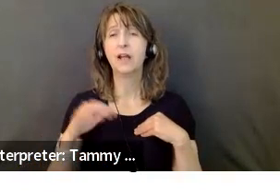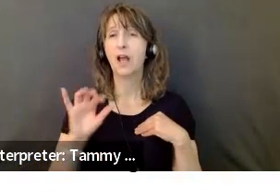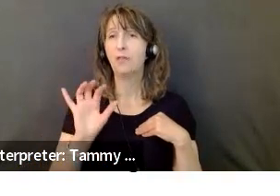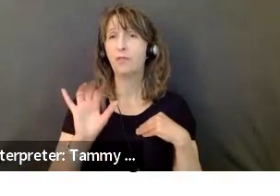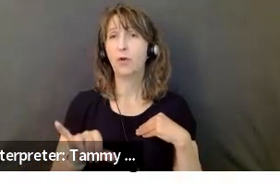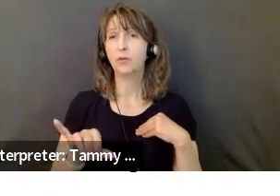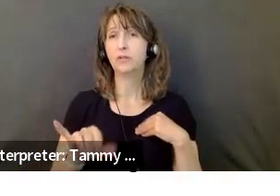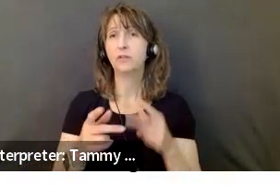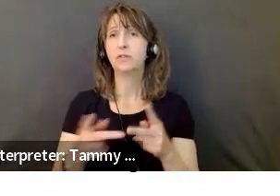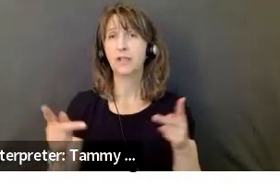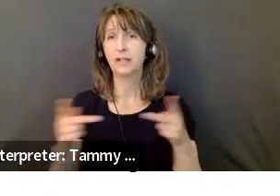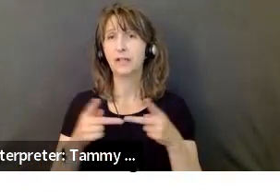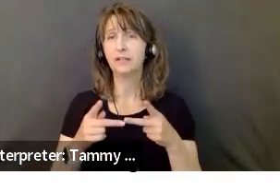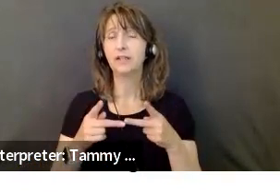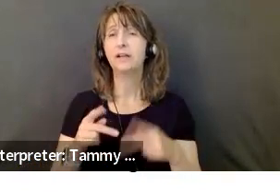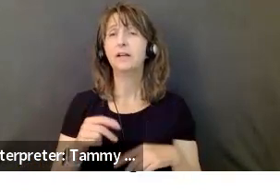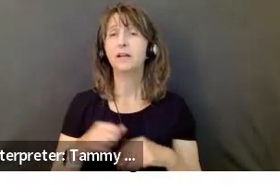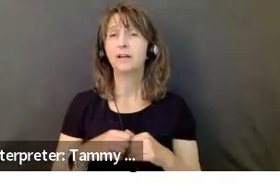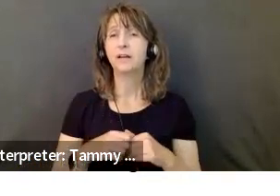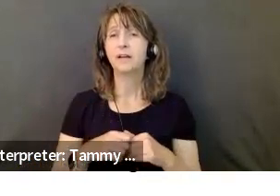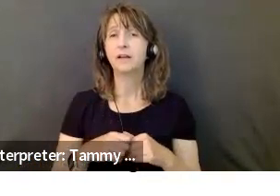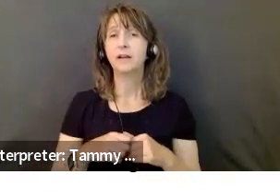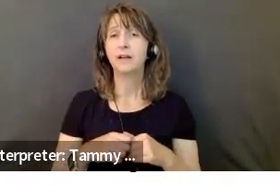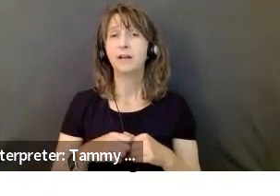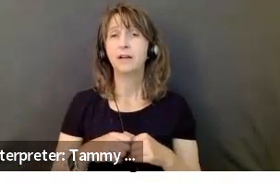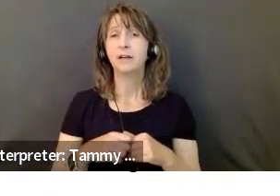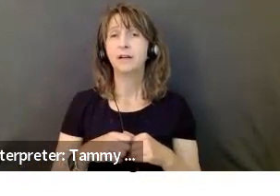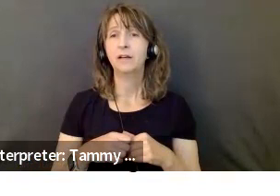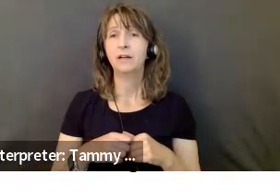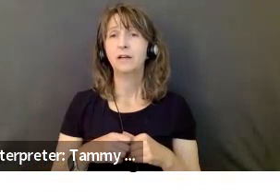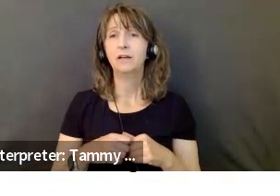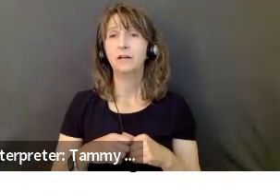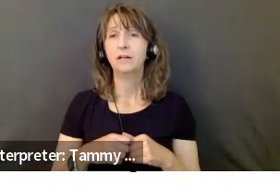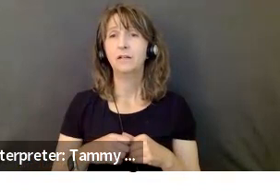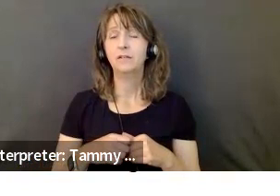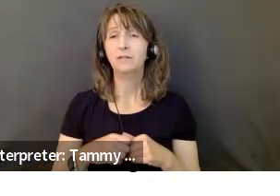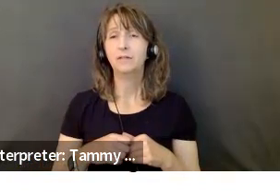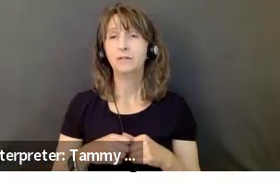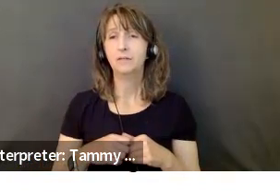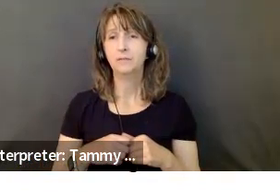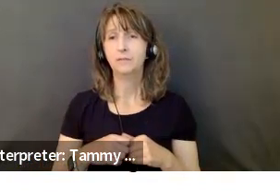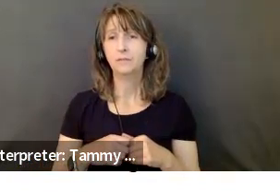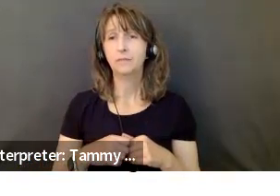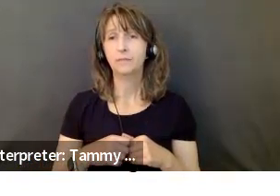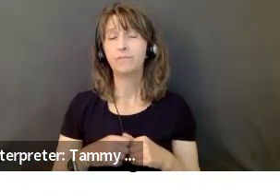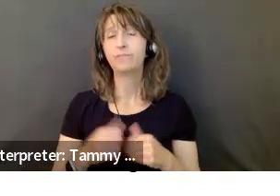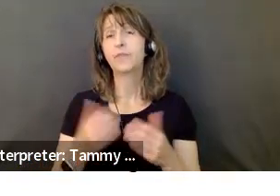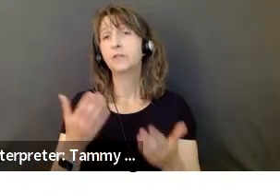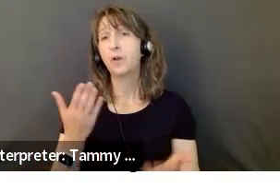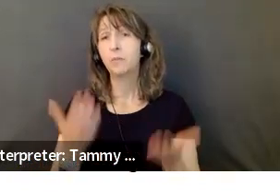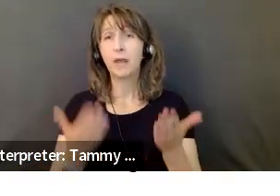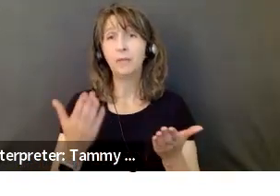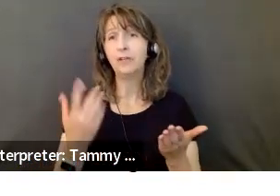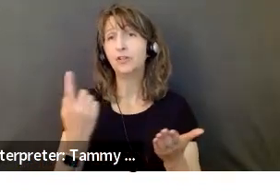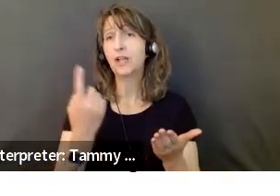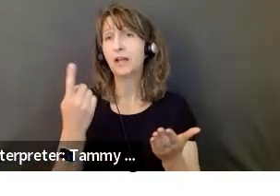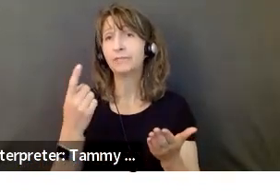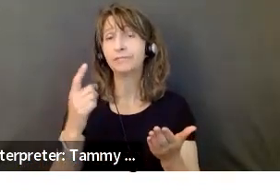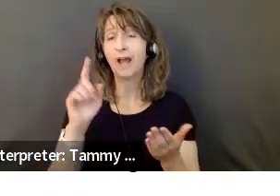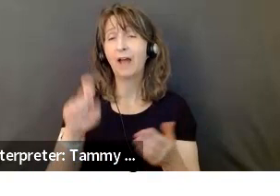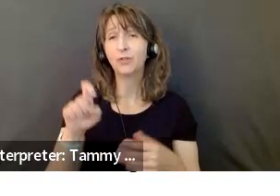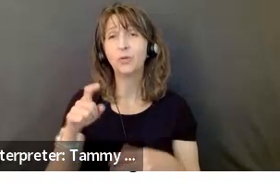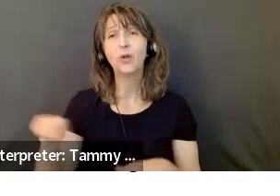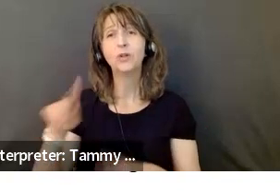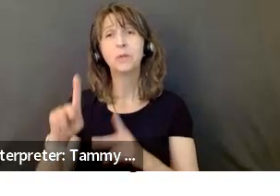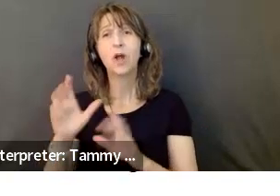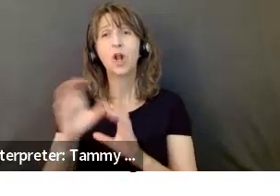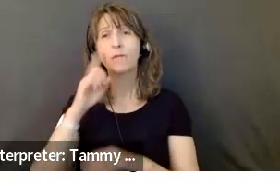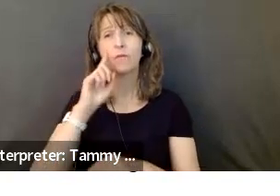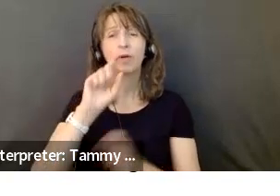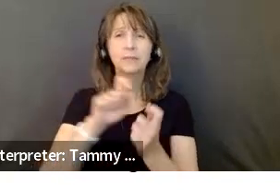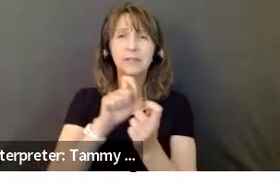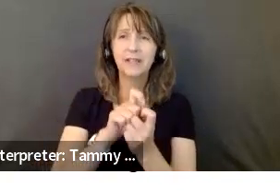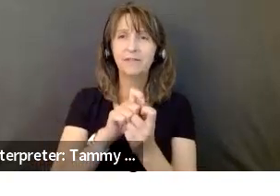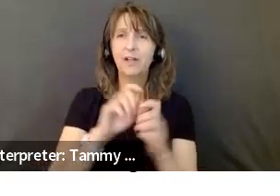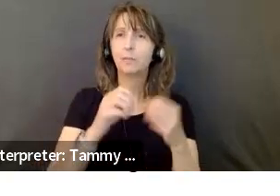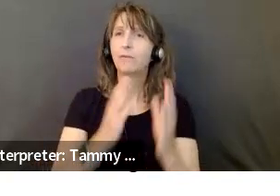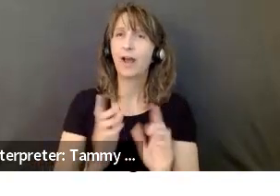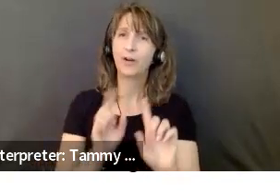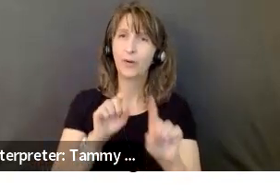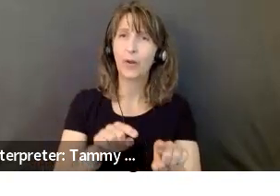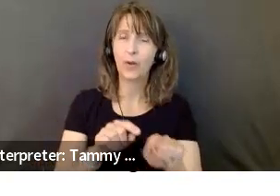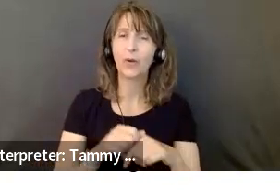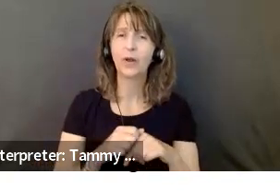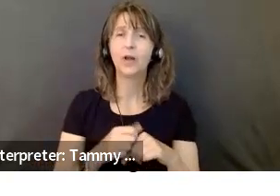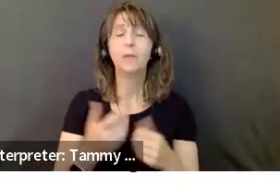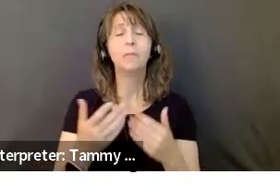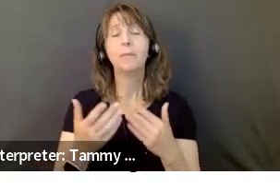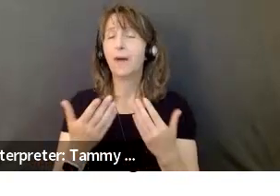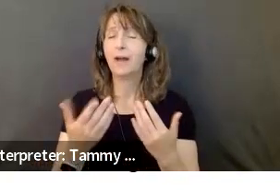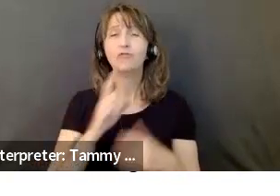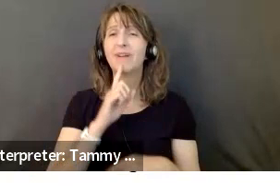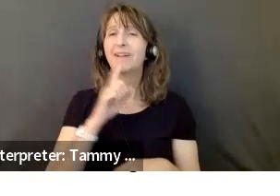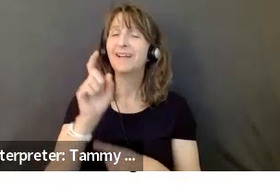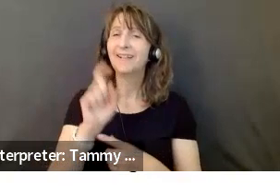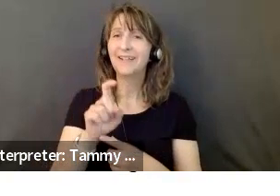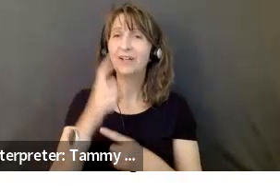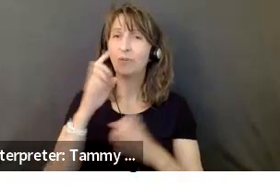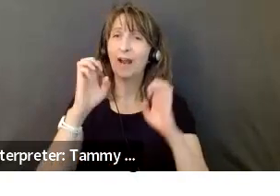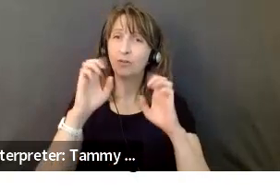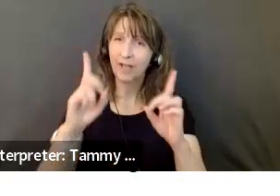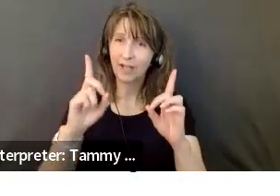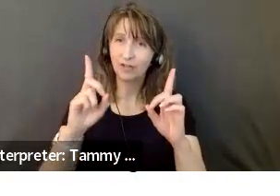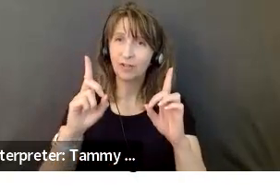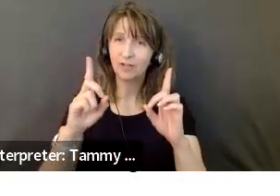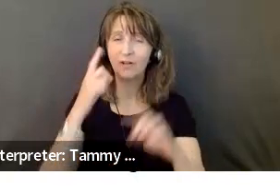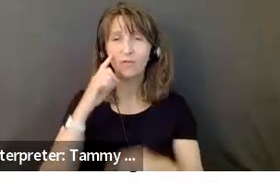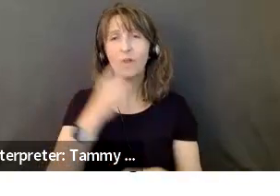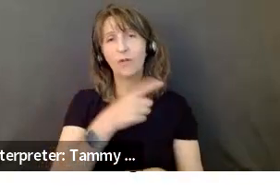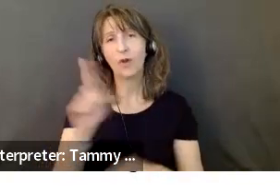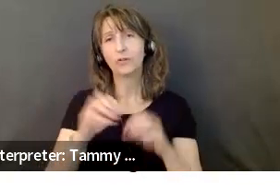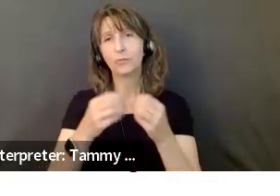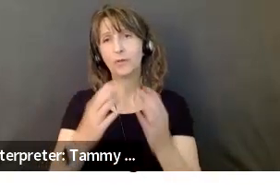Has led to you know their name just getting out and individuals looking to go to those specific providers. So just the need for that continuing, education within the providers is also, still important and still needed.